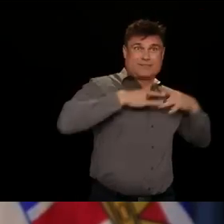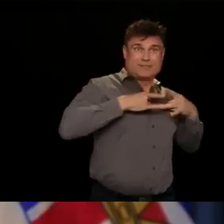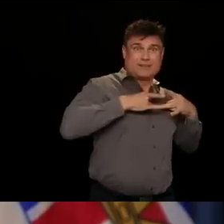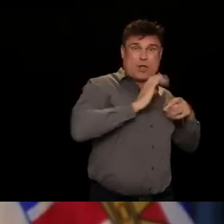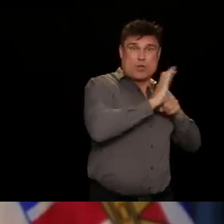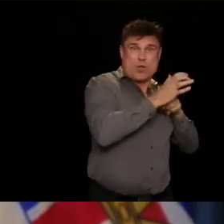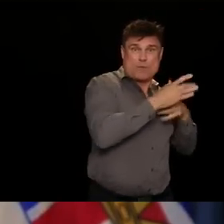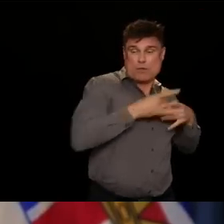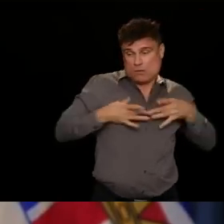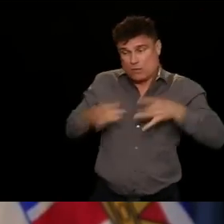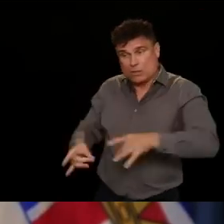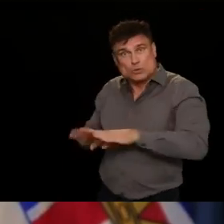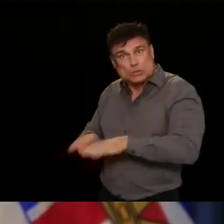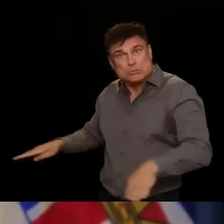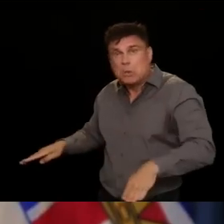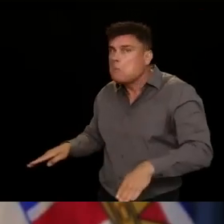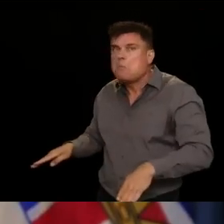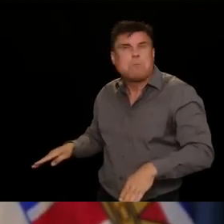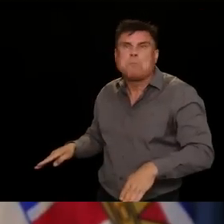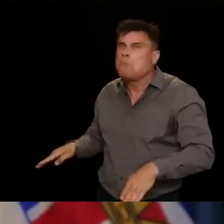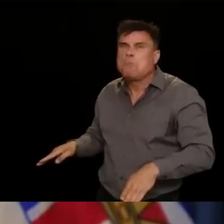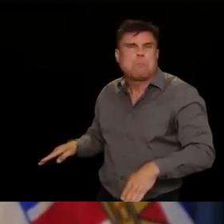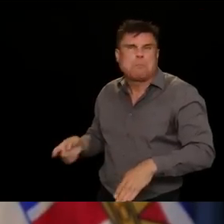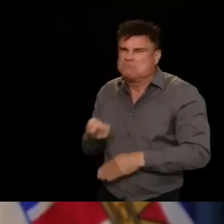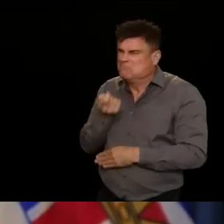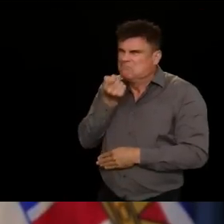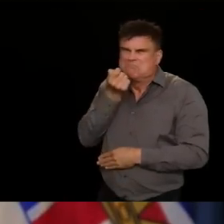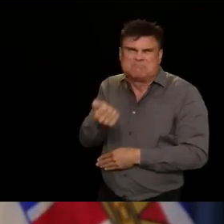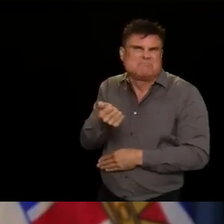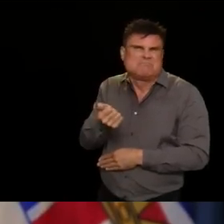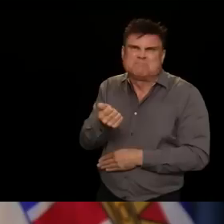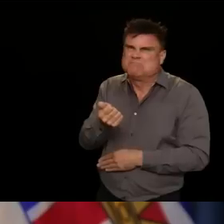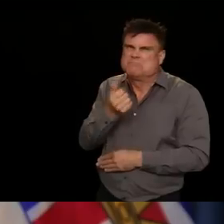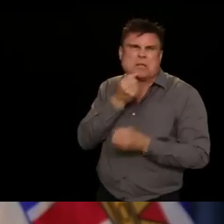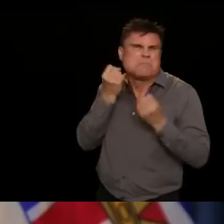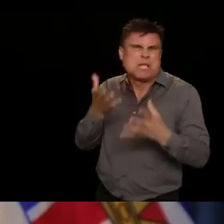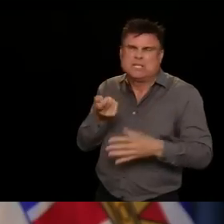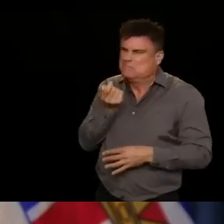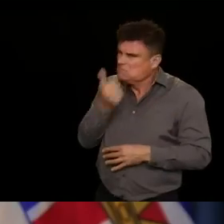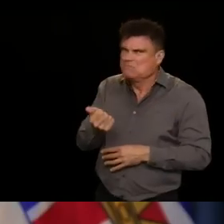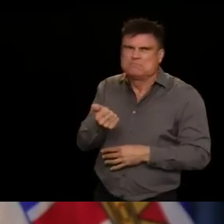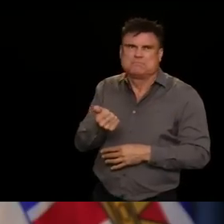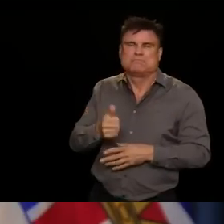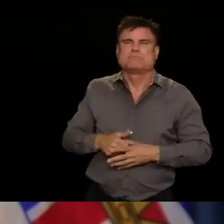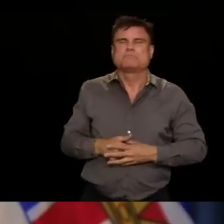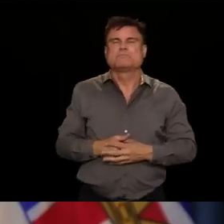don't seem to pass it on to adults as effectively. Most of the transmission to children has been a